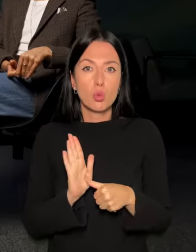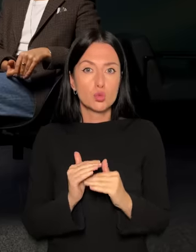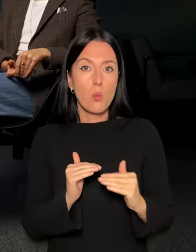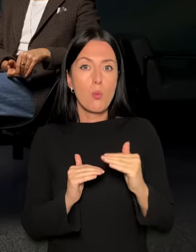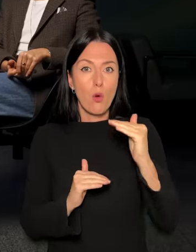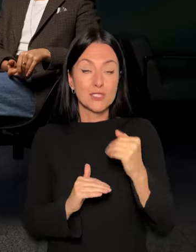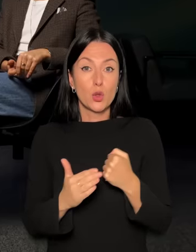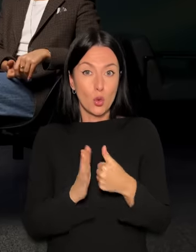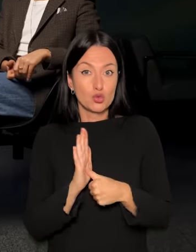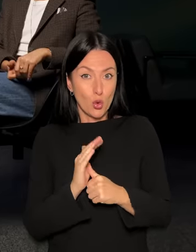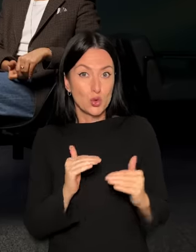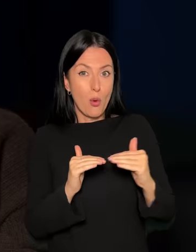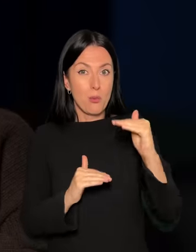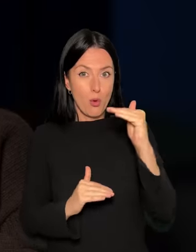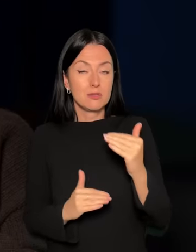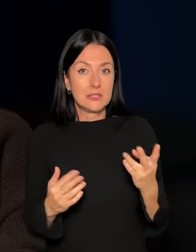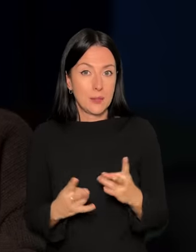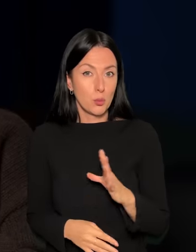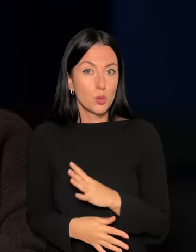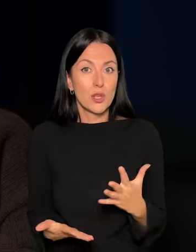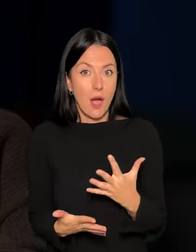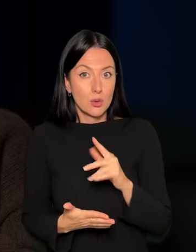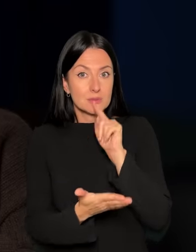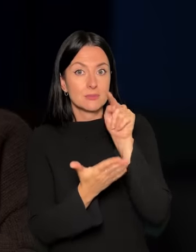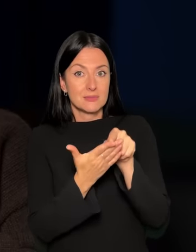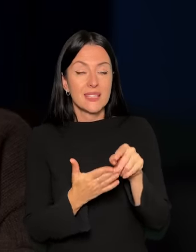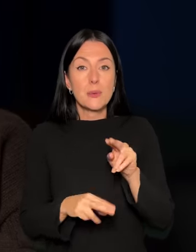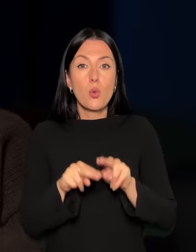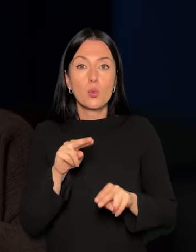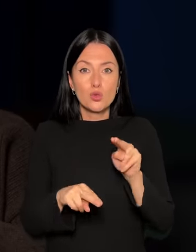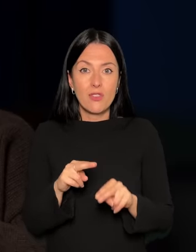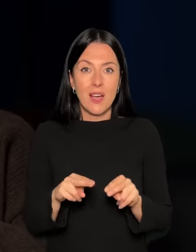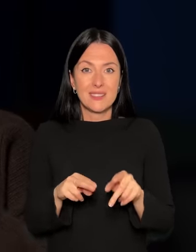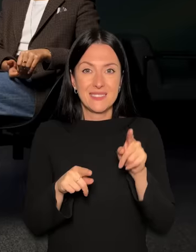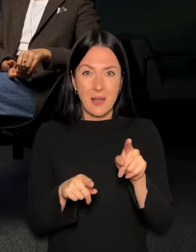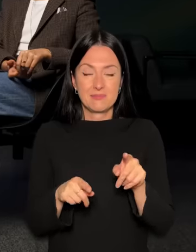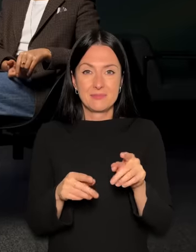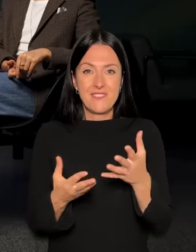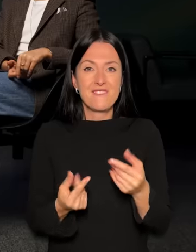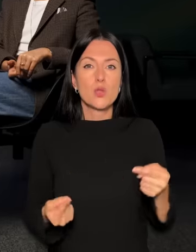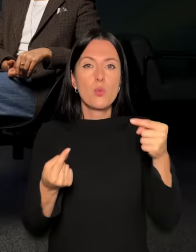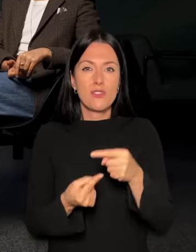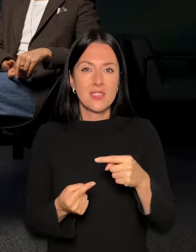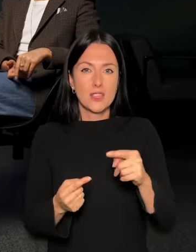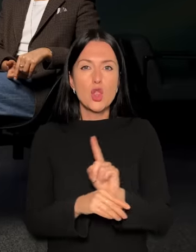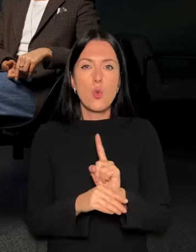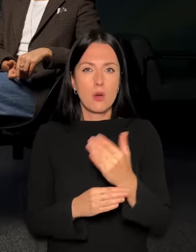To reach the sixth floor, we had to physically build a ramp that met the standards.